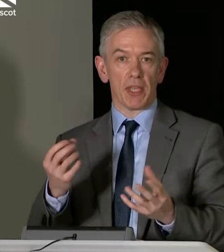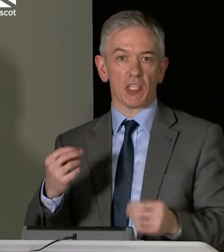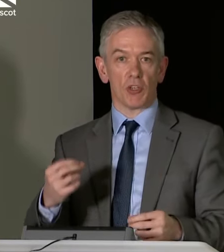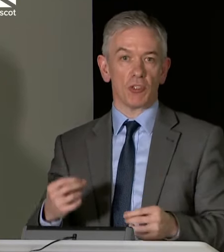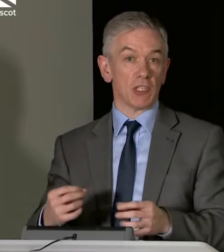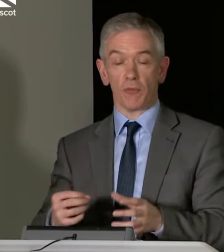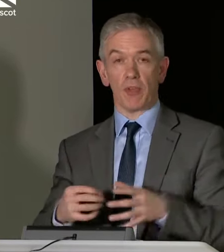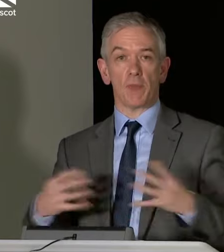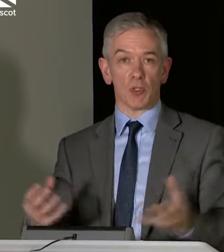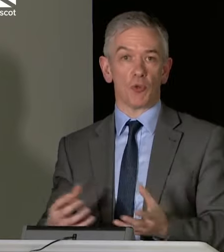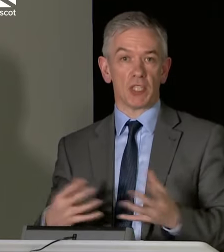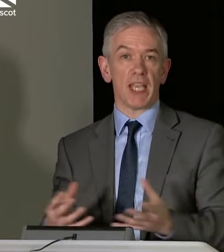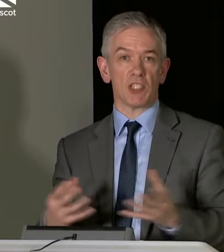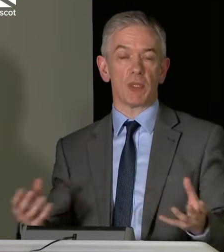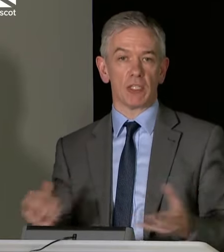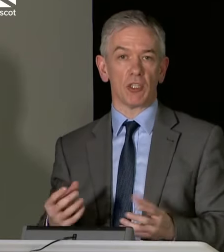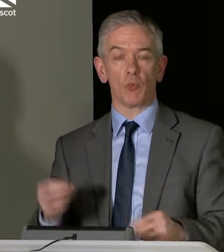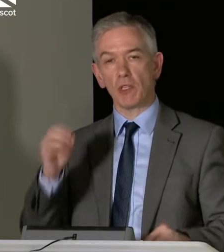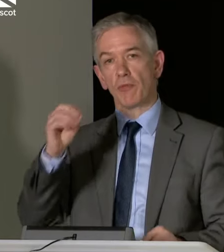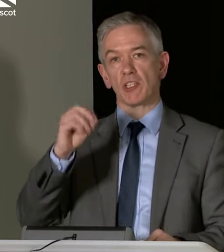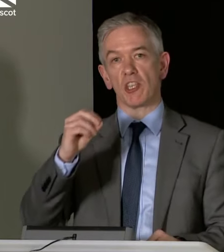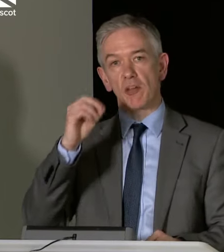that is in the context of very much more tests being done and one of the figures that I've